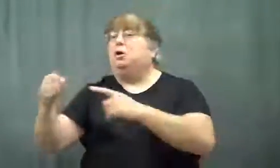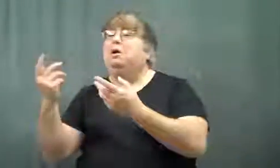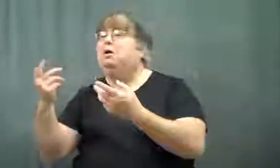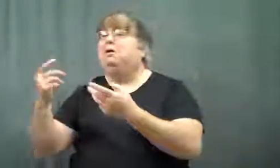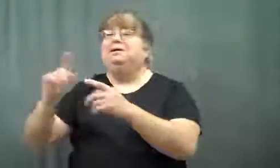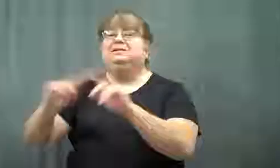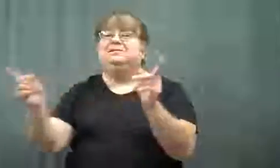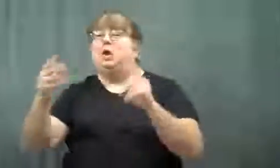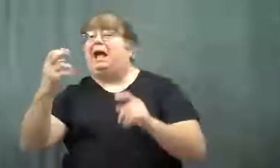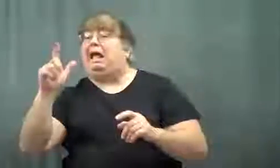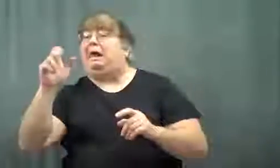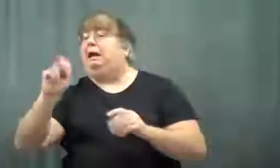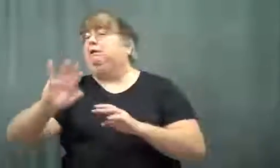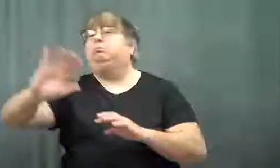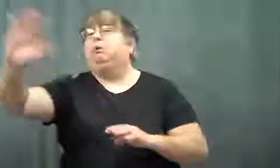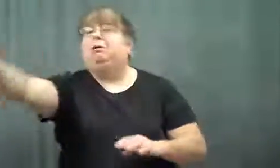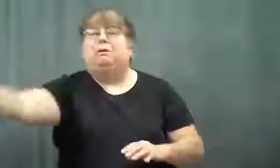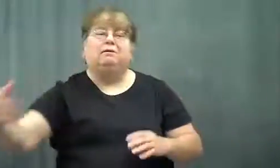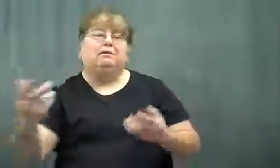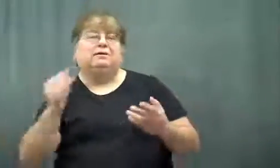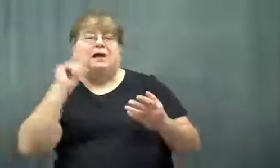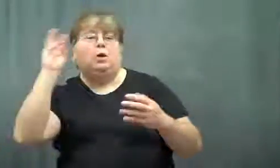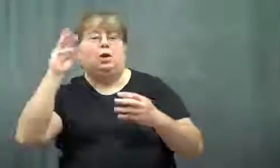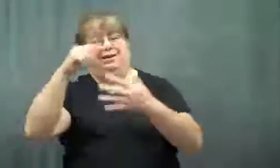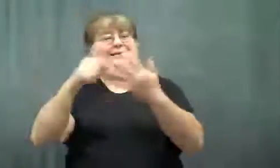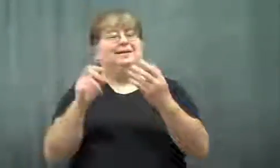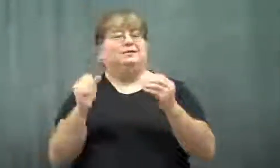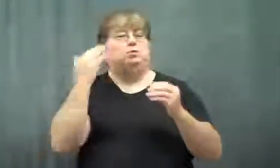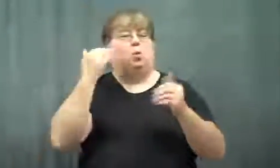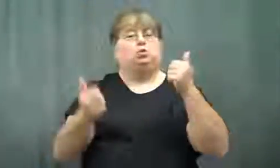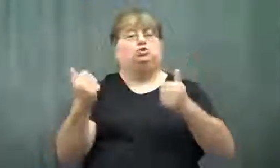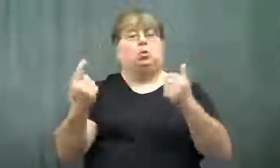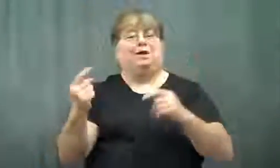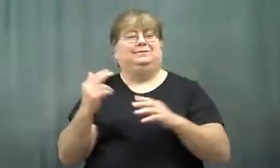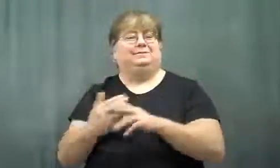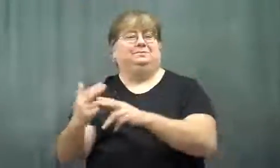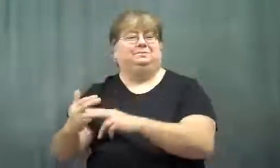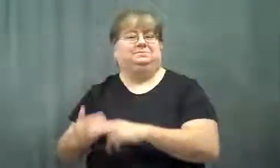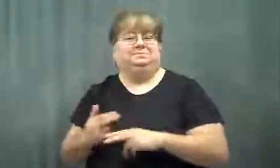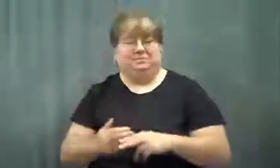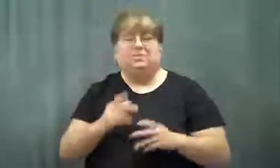or Helen is a ways off, and nothing to worry about.